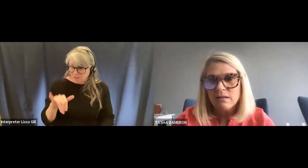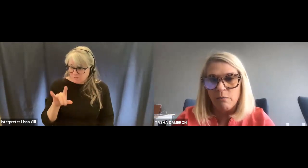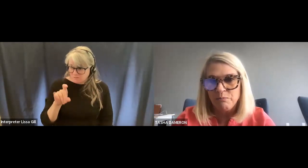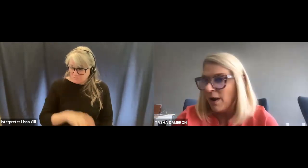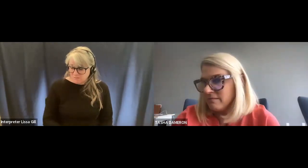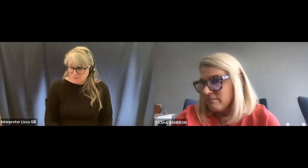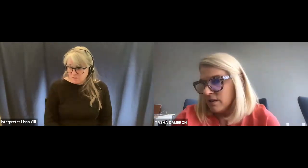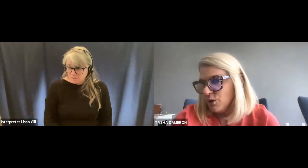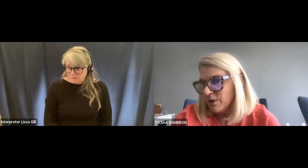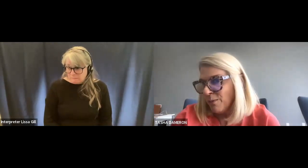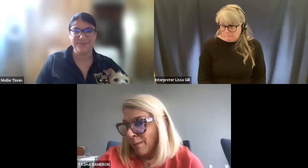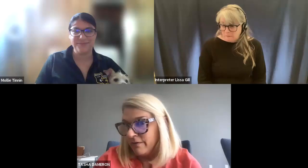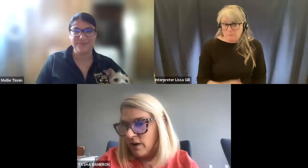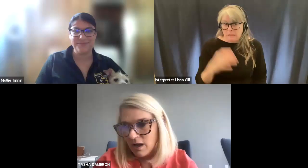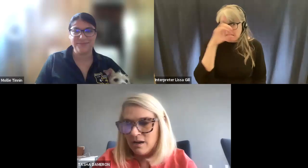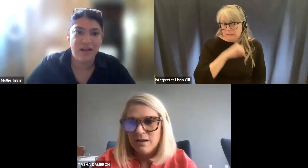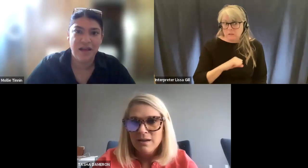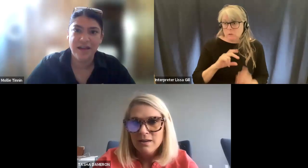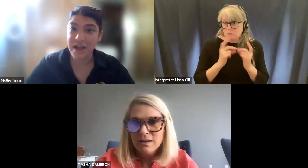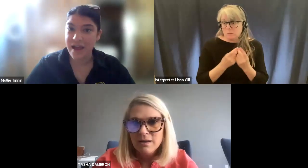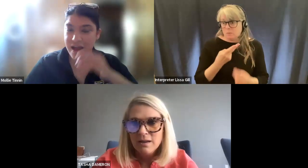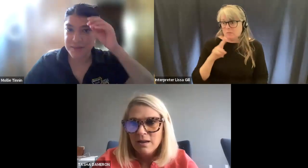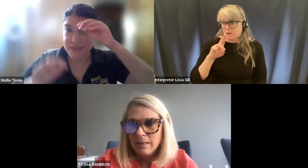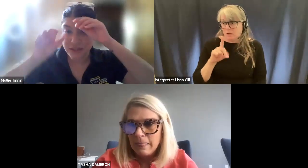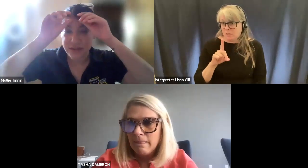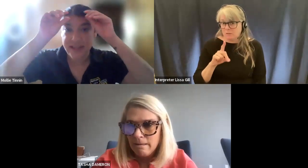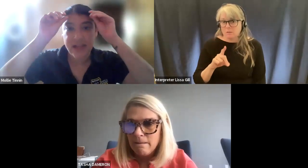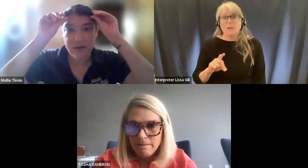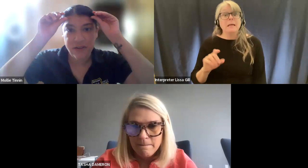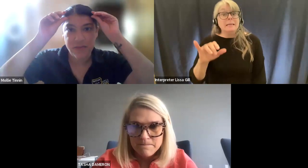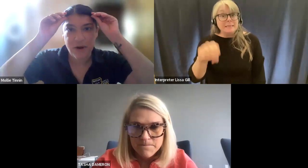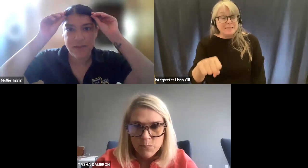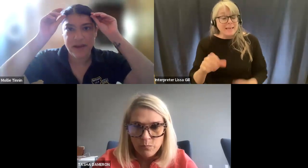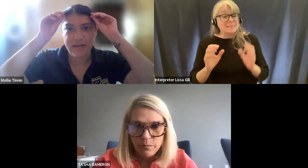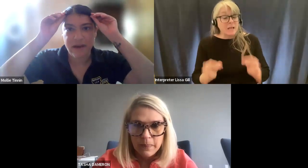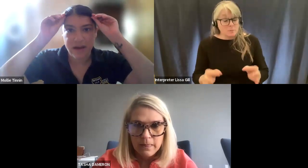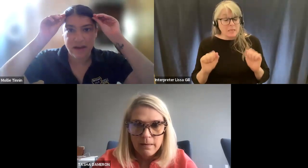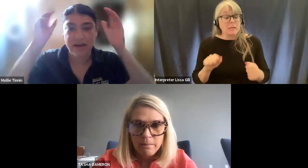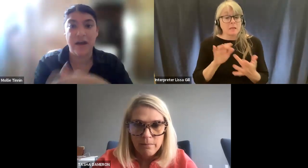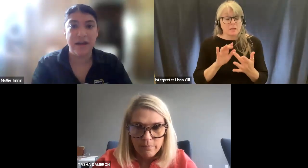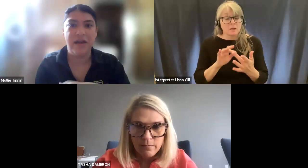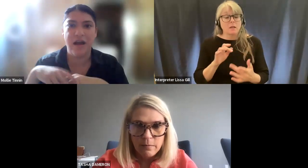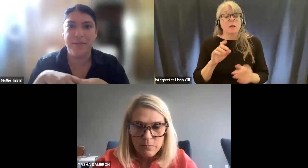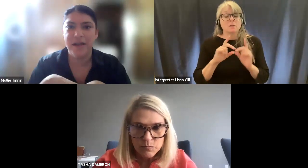I would probably assume the Department of HUD. Yeah, absolutely. They can go to the department of HUD. But I know that that Bambi and I also, maintain a list of these resources.